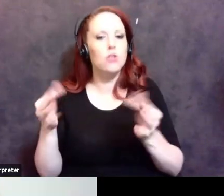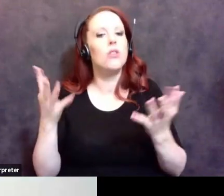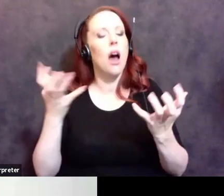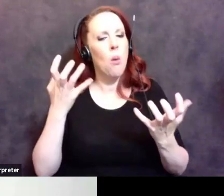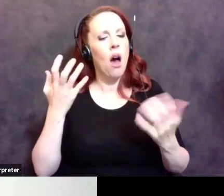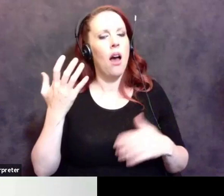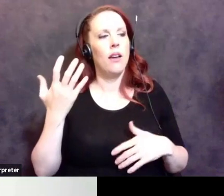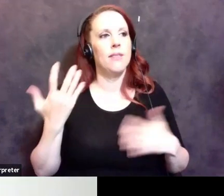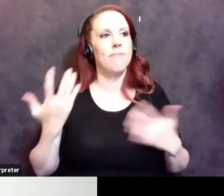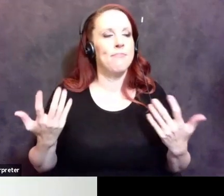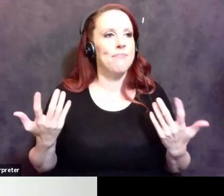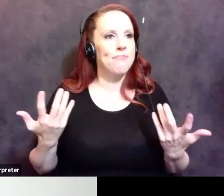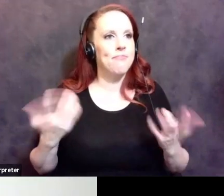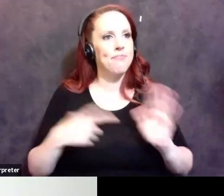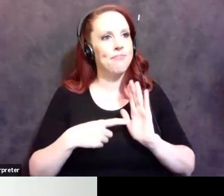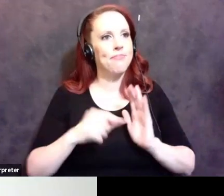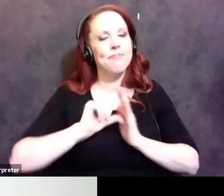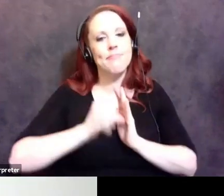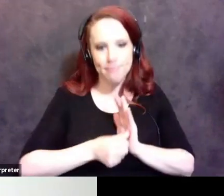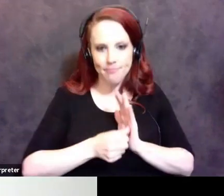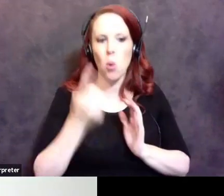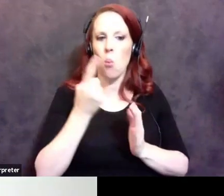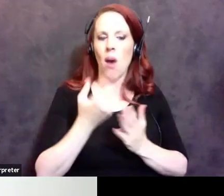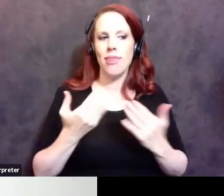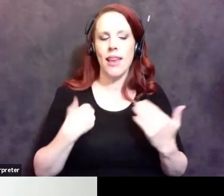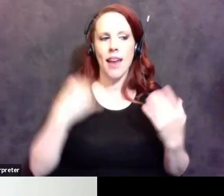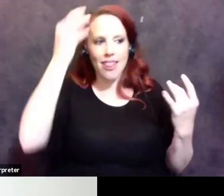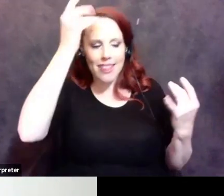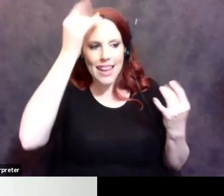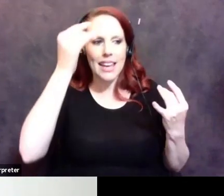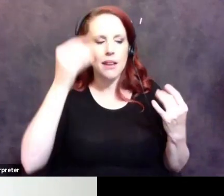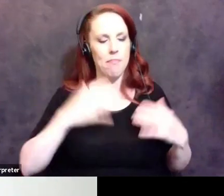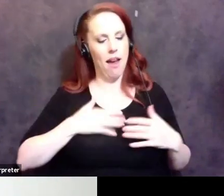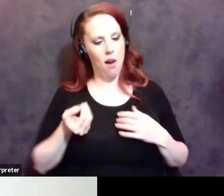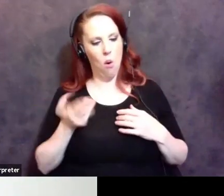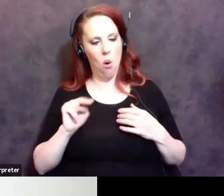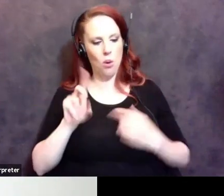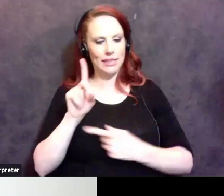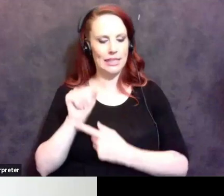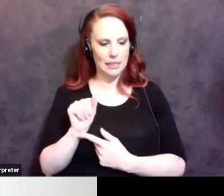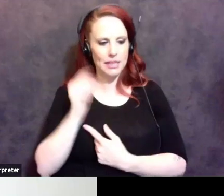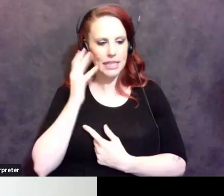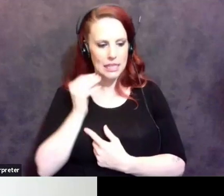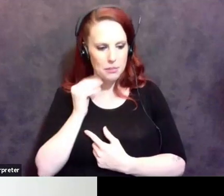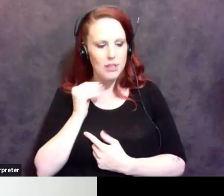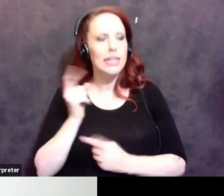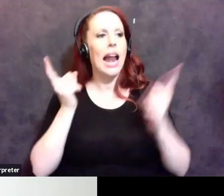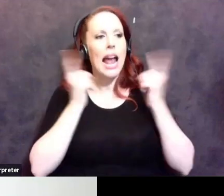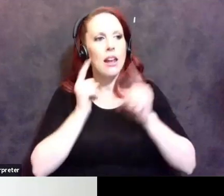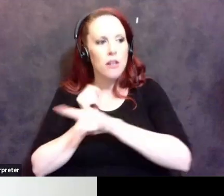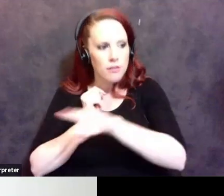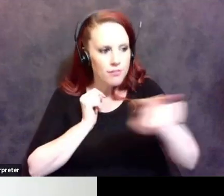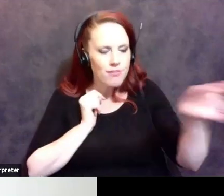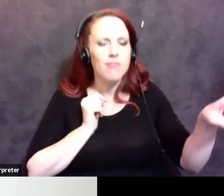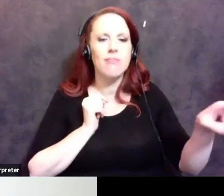often think about is the dehumanization of the disability experience. What I mean by